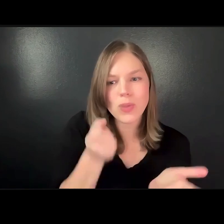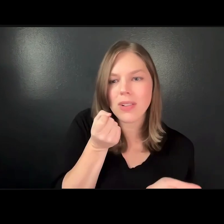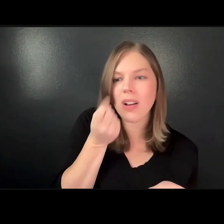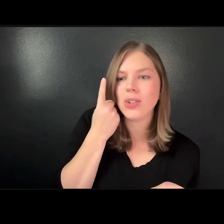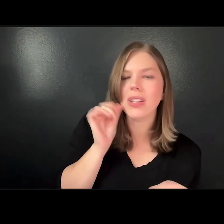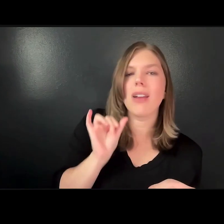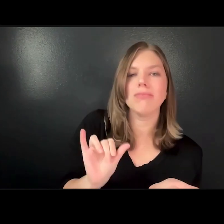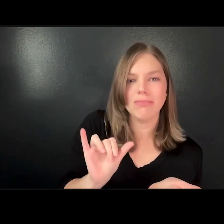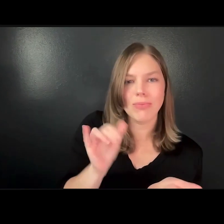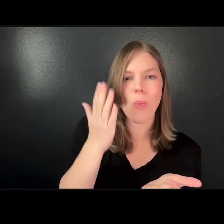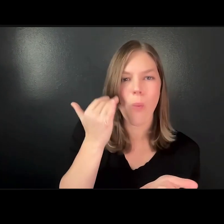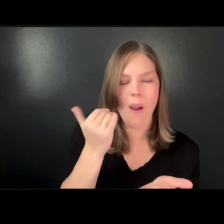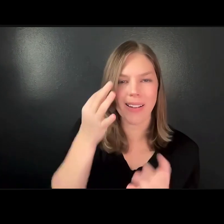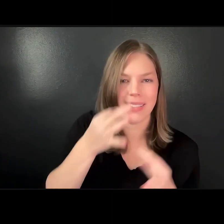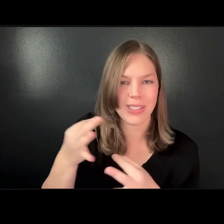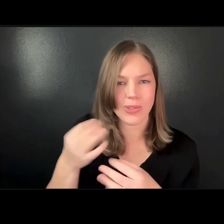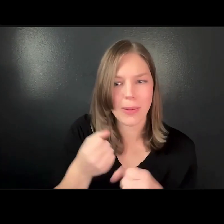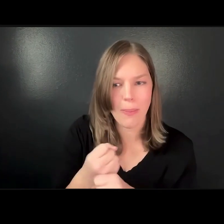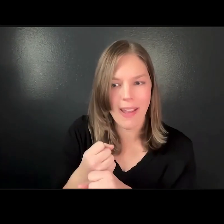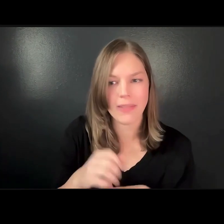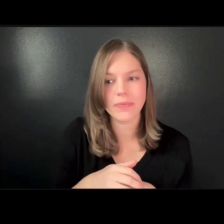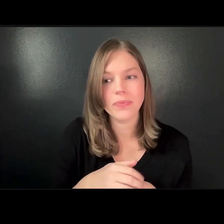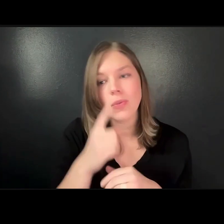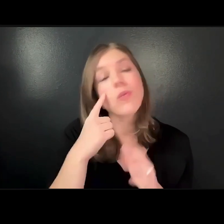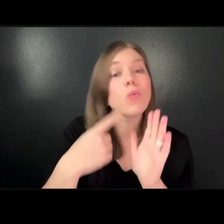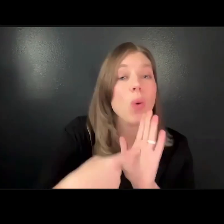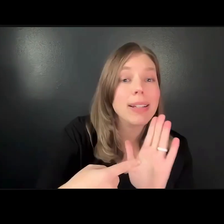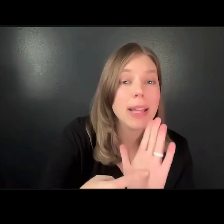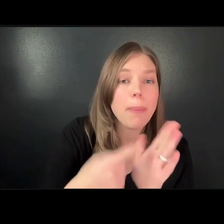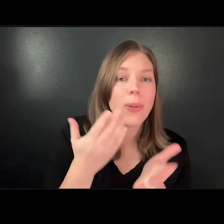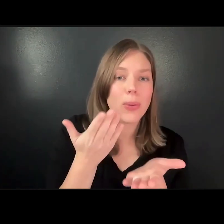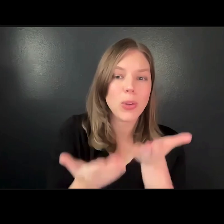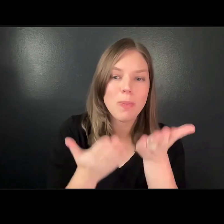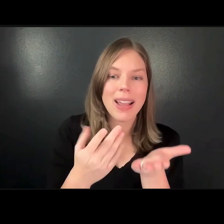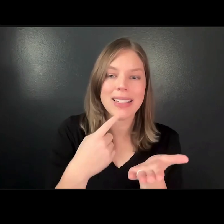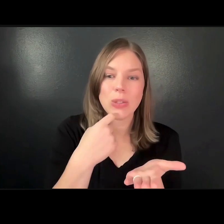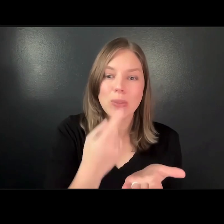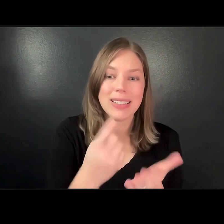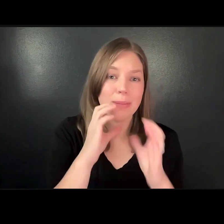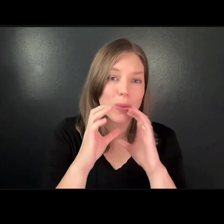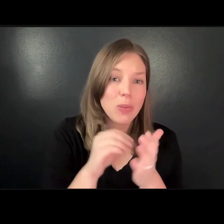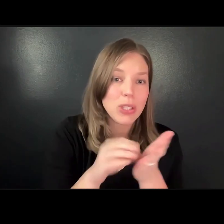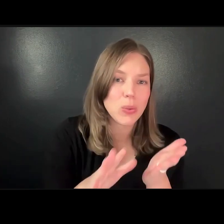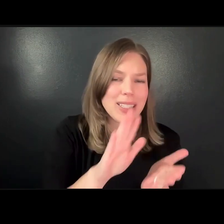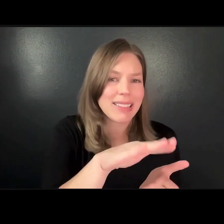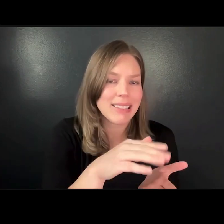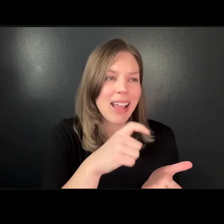can help students understand decisions. For example, you may need to communicate to students